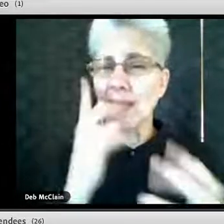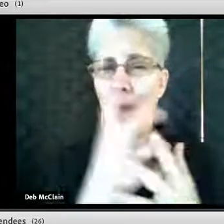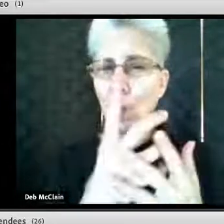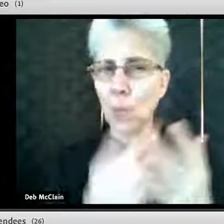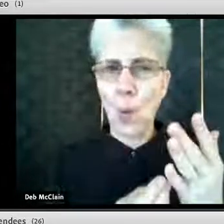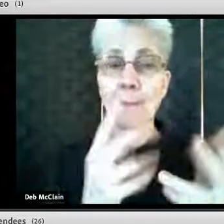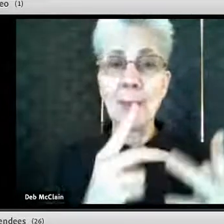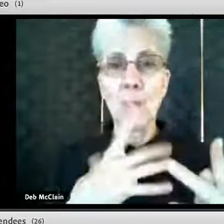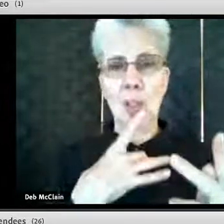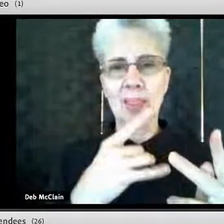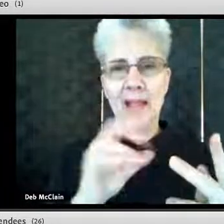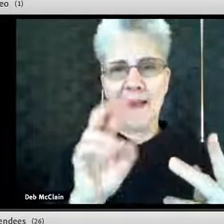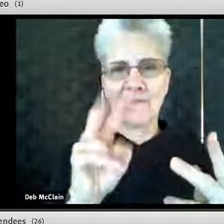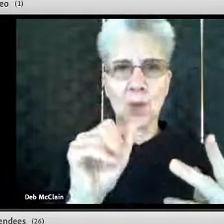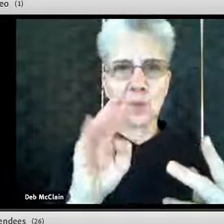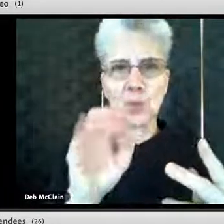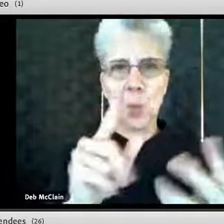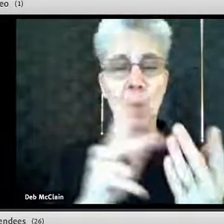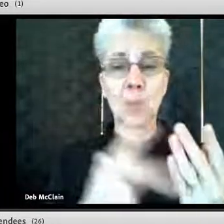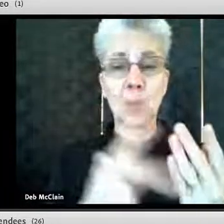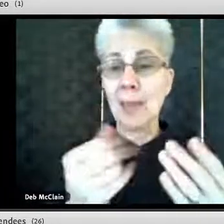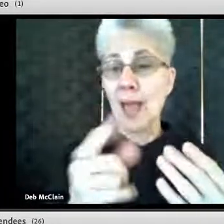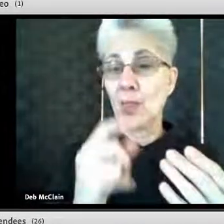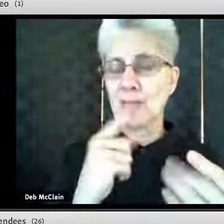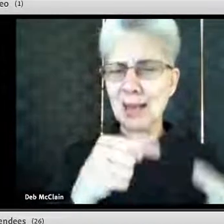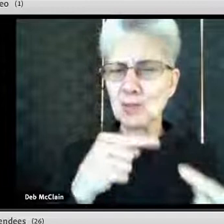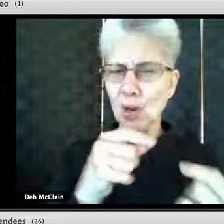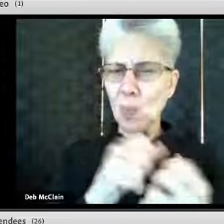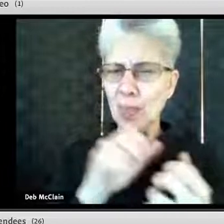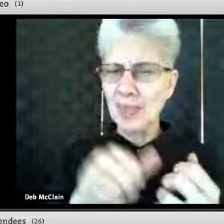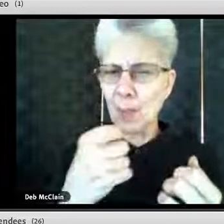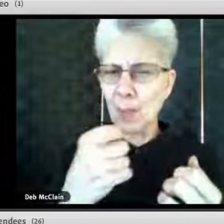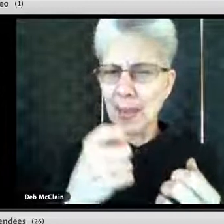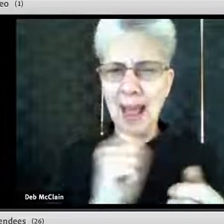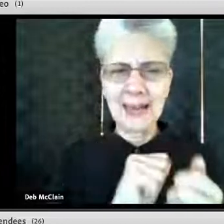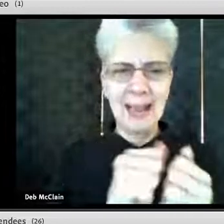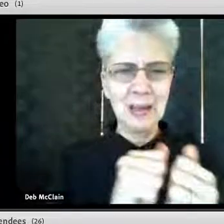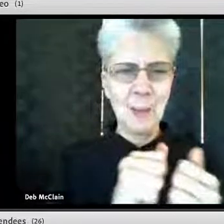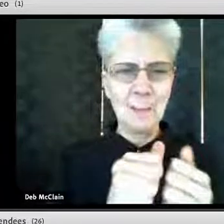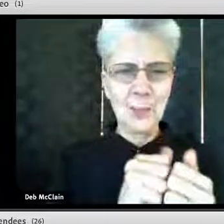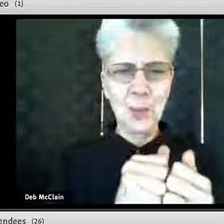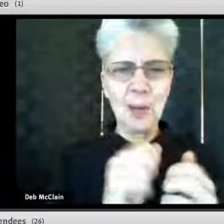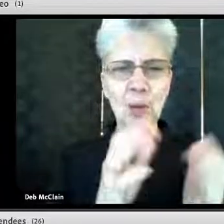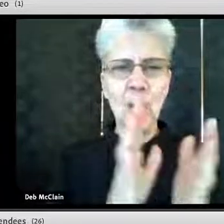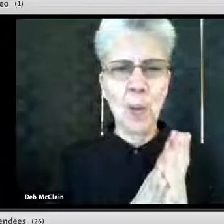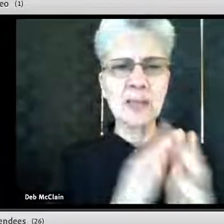People like virtual programming. Heather is saying I struggle with this a bit. I get competing requests from staff on what to post.